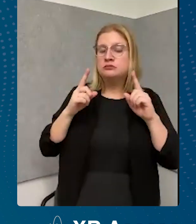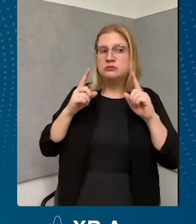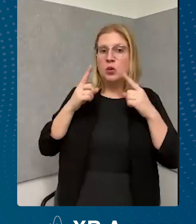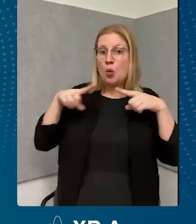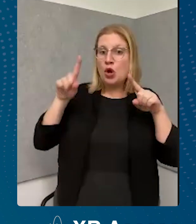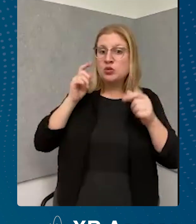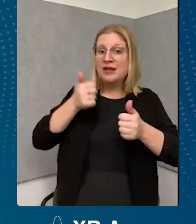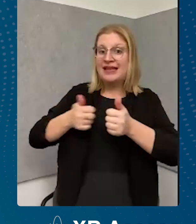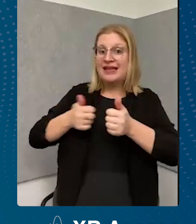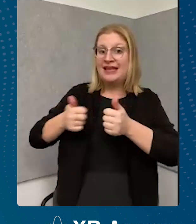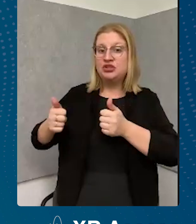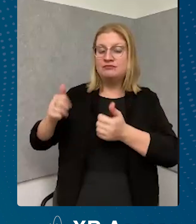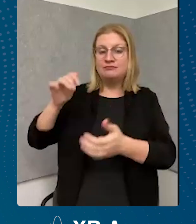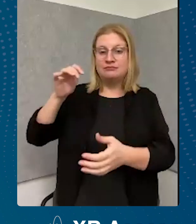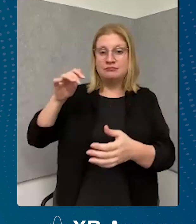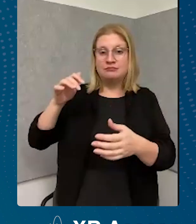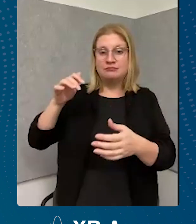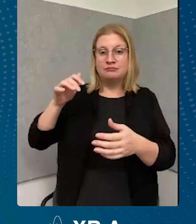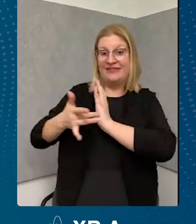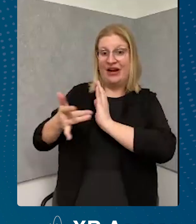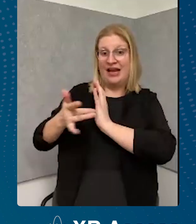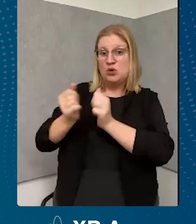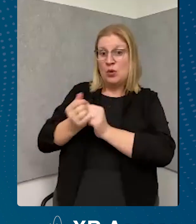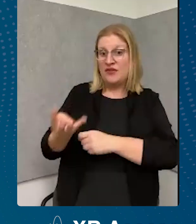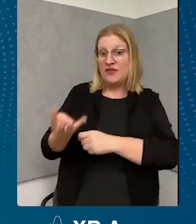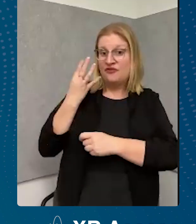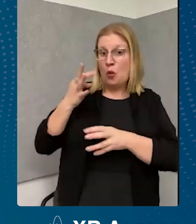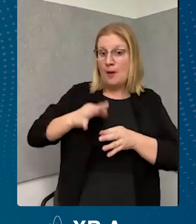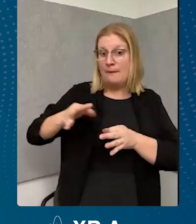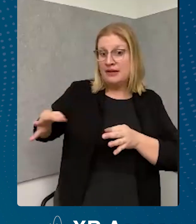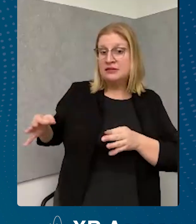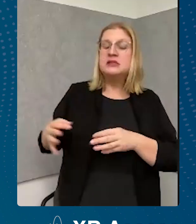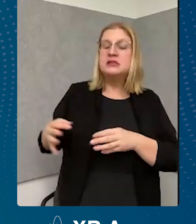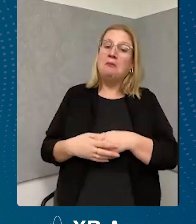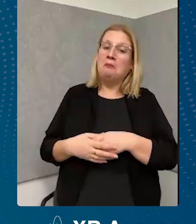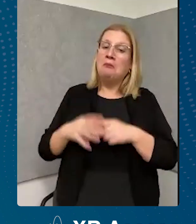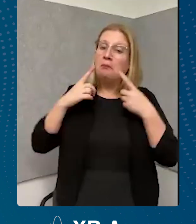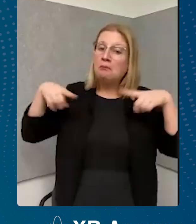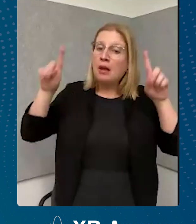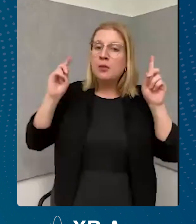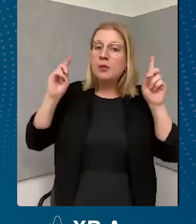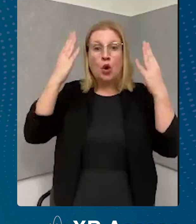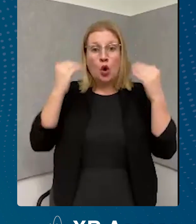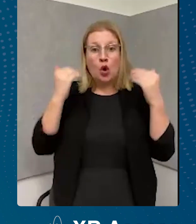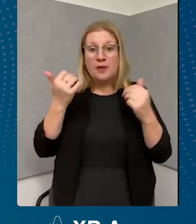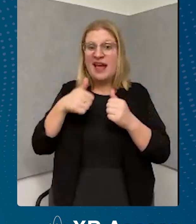And thankfully, it does. So we kind of hope that that means that any device that relies on four buttons,